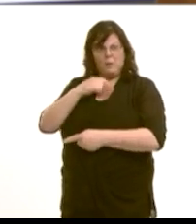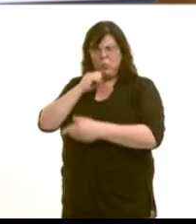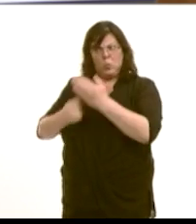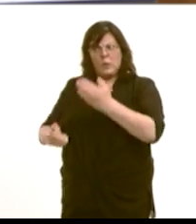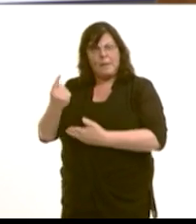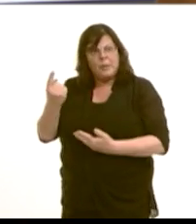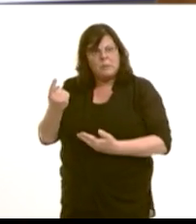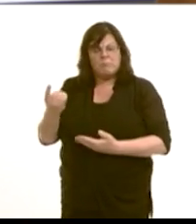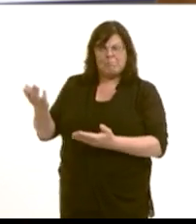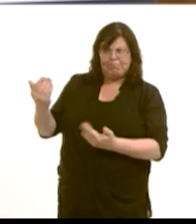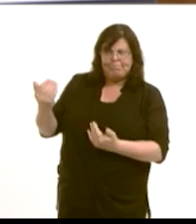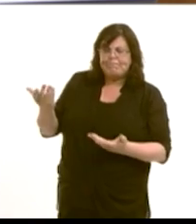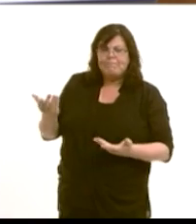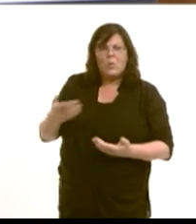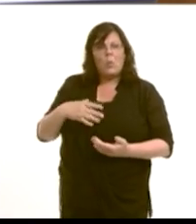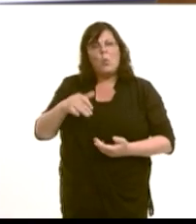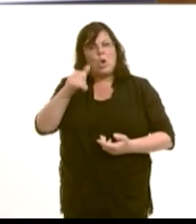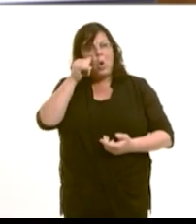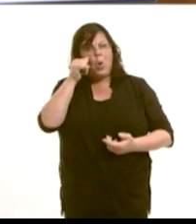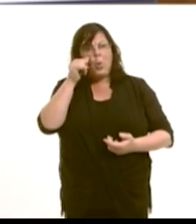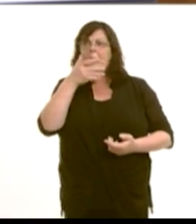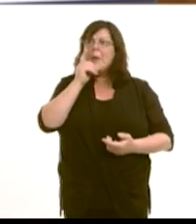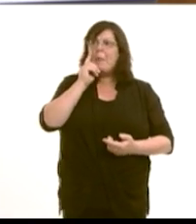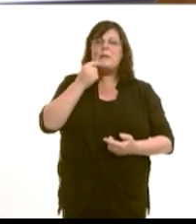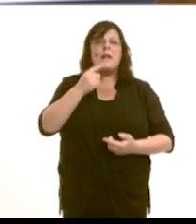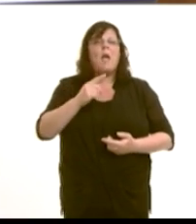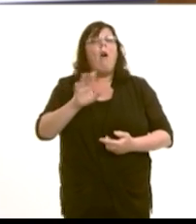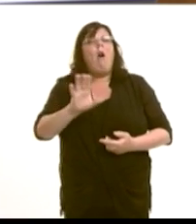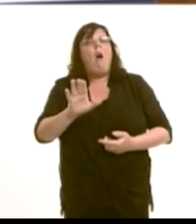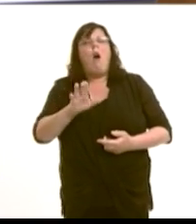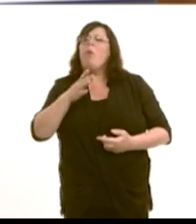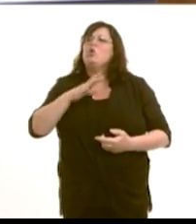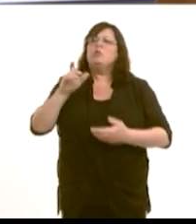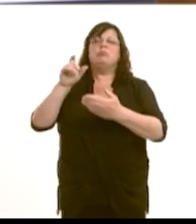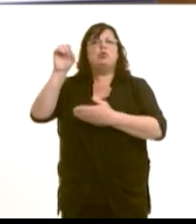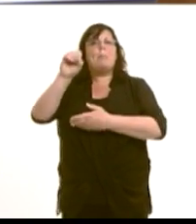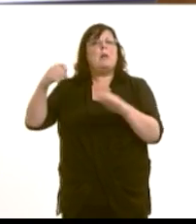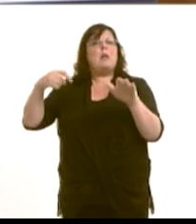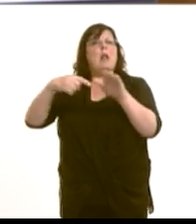Weíve heard from those who argued that we should leave the European Union: they said